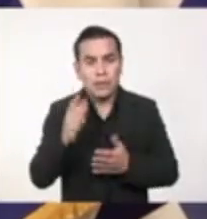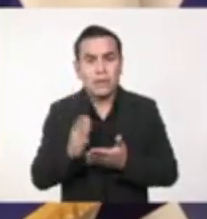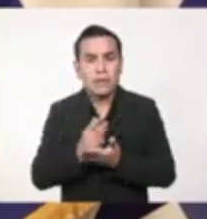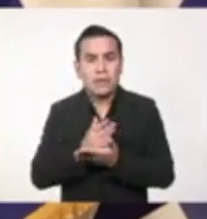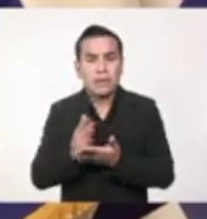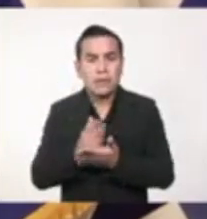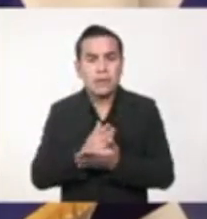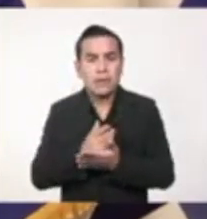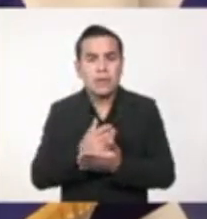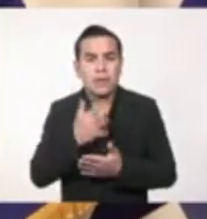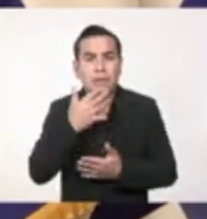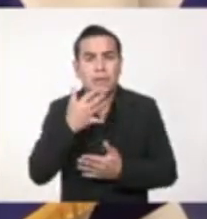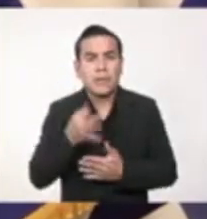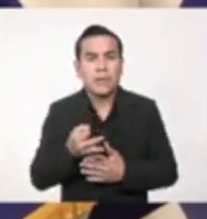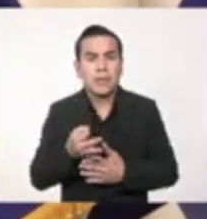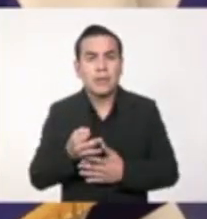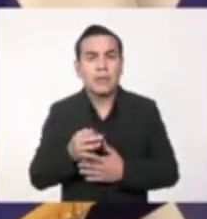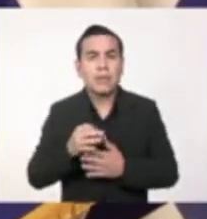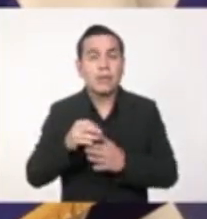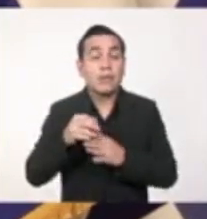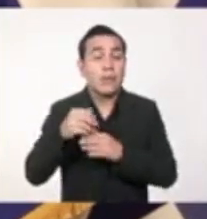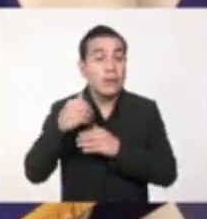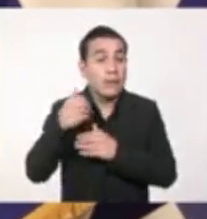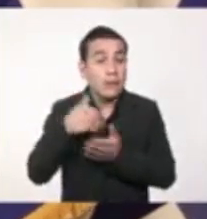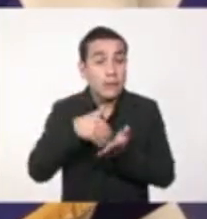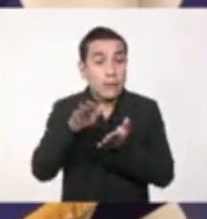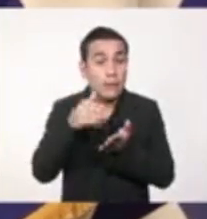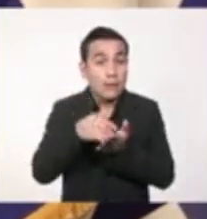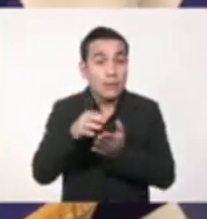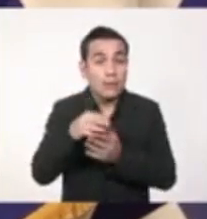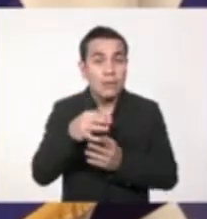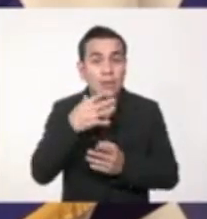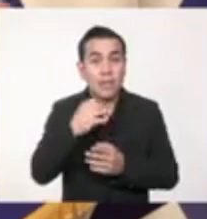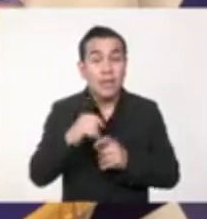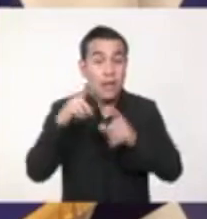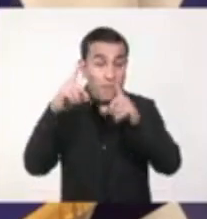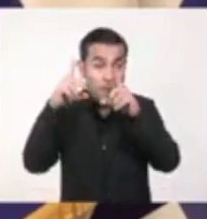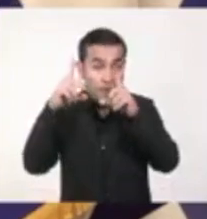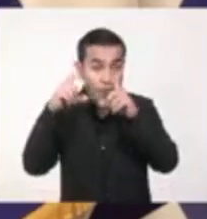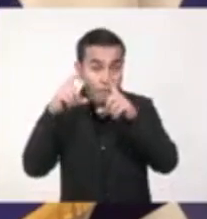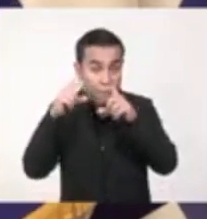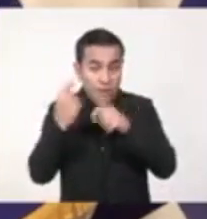it is to repress. Take it back, because you're going to take the picture, no vaya a ser que uno de los manifestantes, vaya a empujar